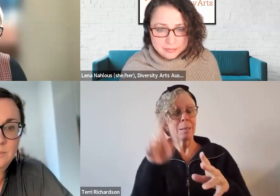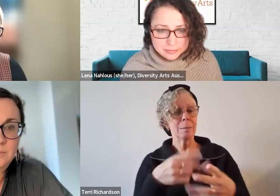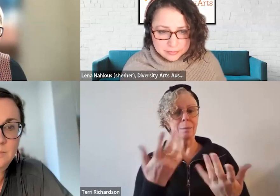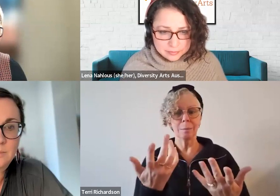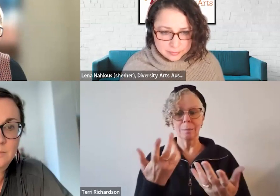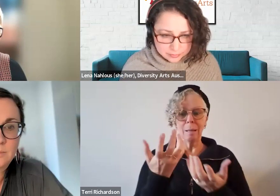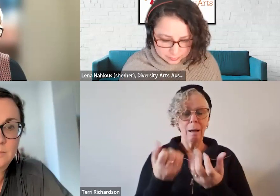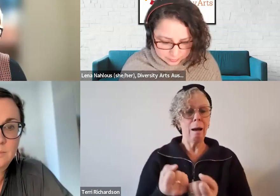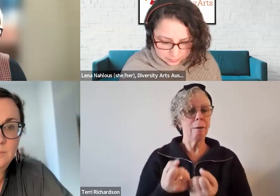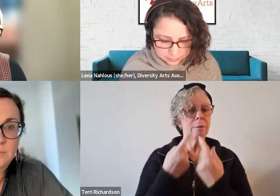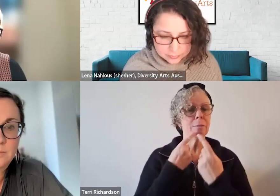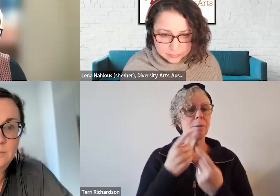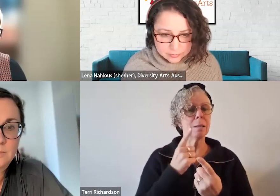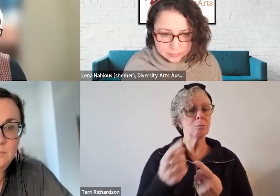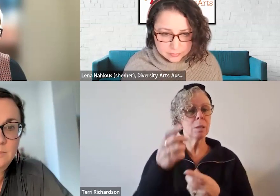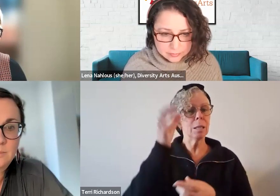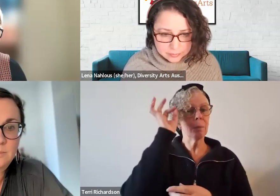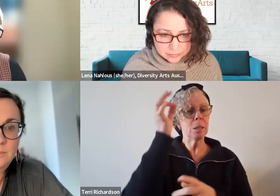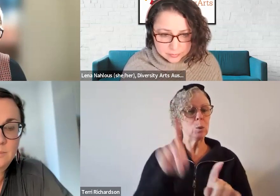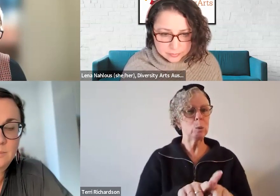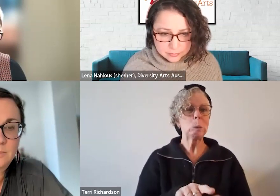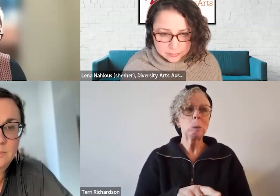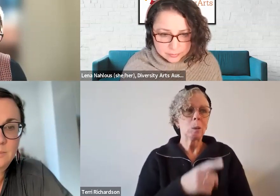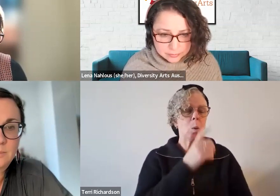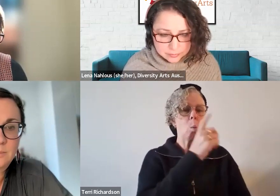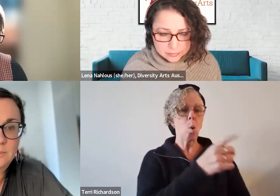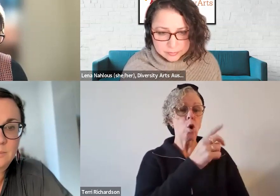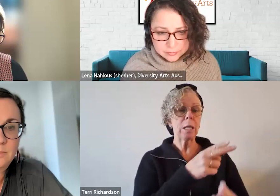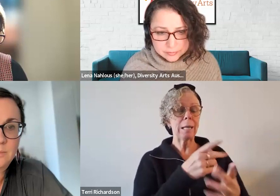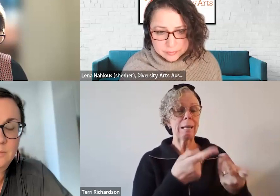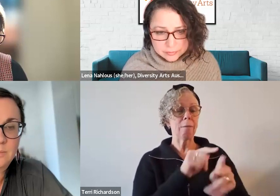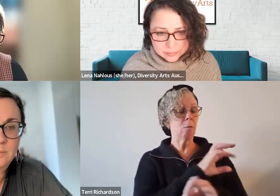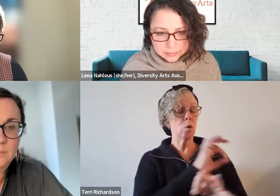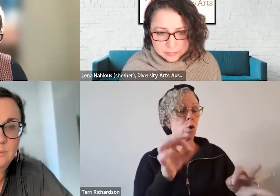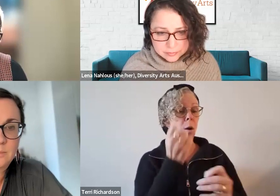My only warning there for non-Indigenous arts organizations